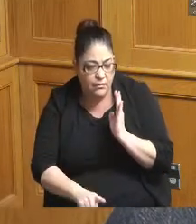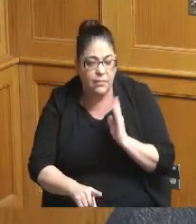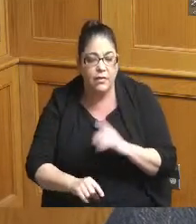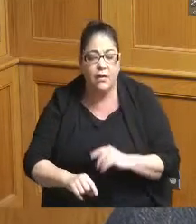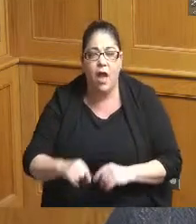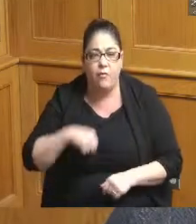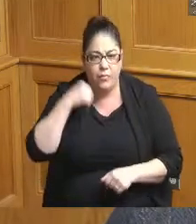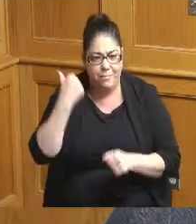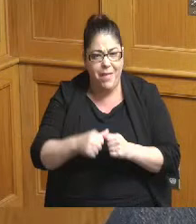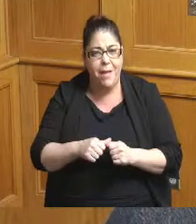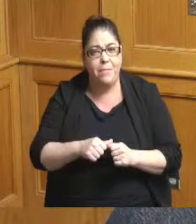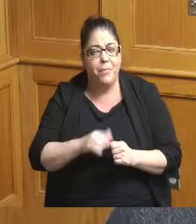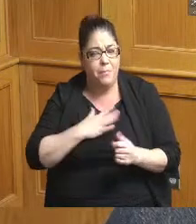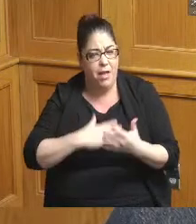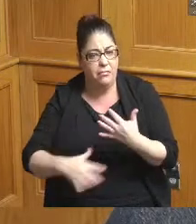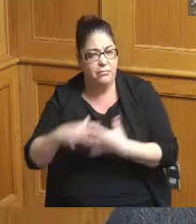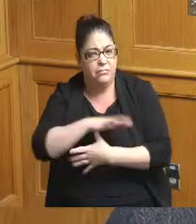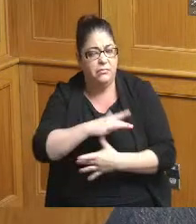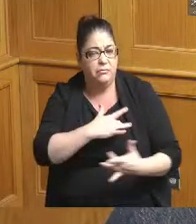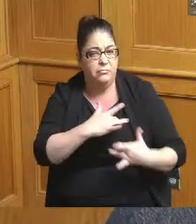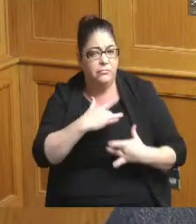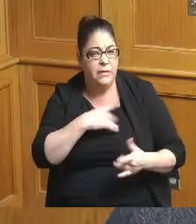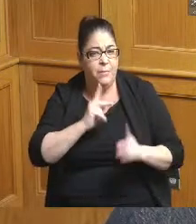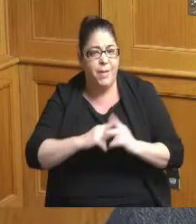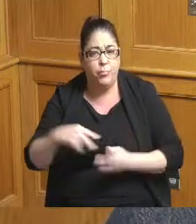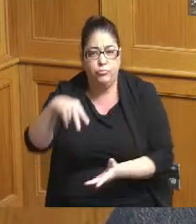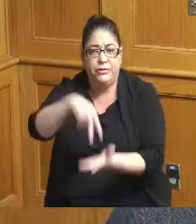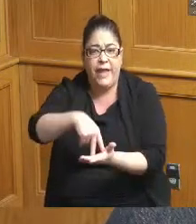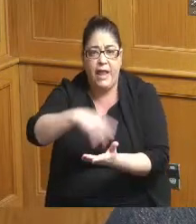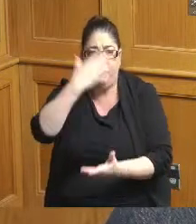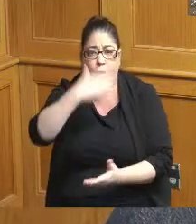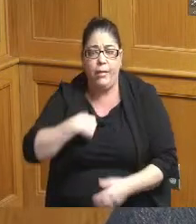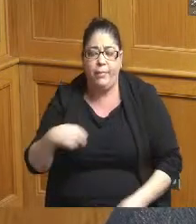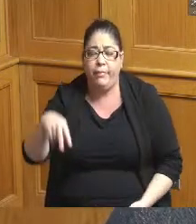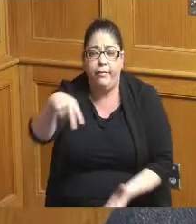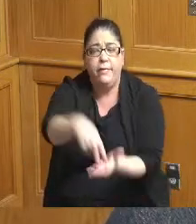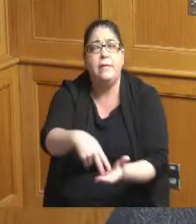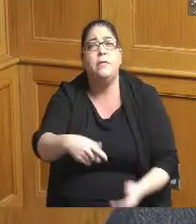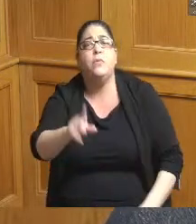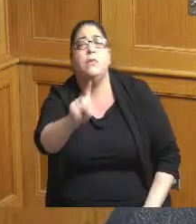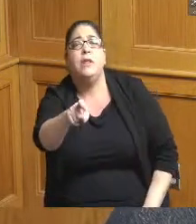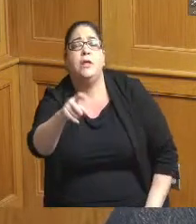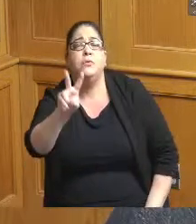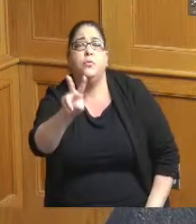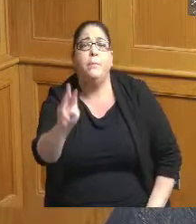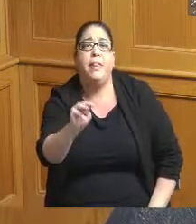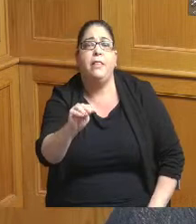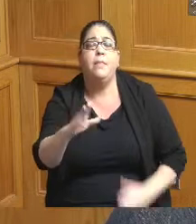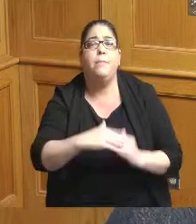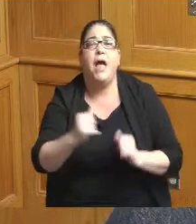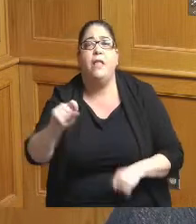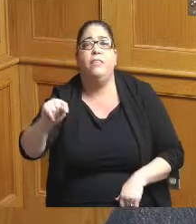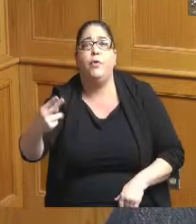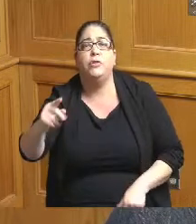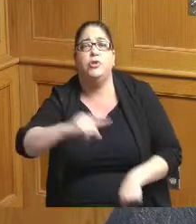people standing in front of me and saying we need 2 million by 12 o'clock on Thursday we need and